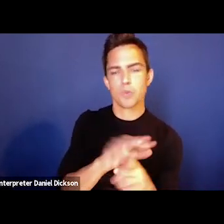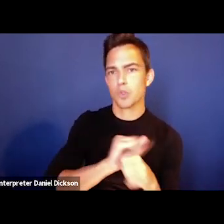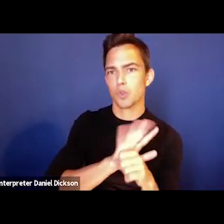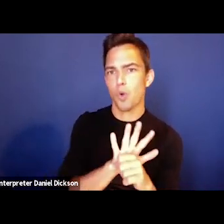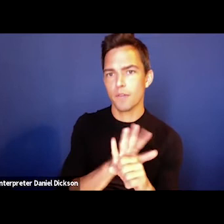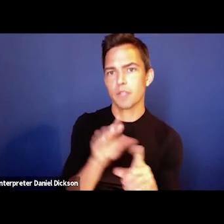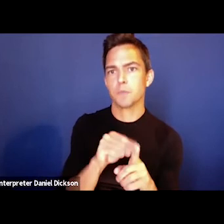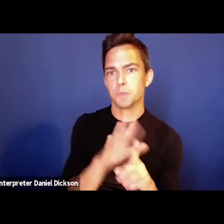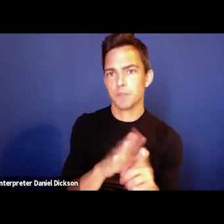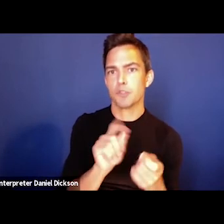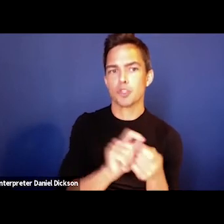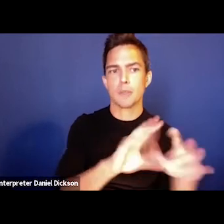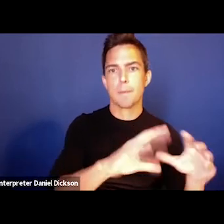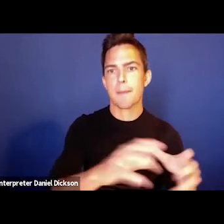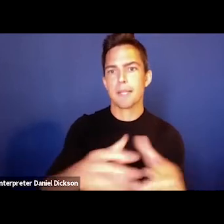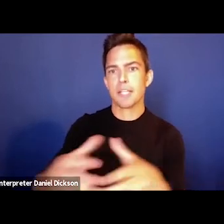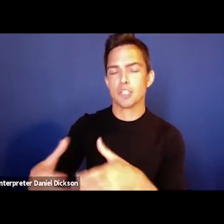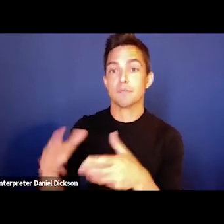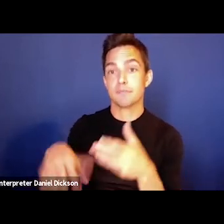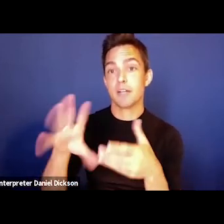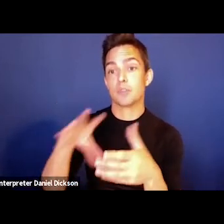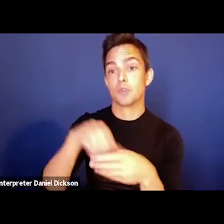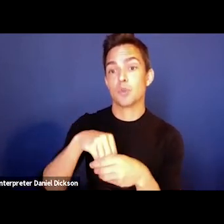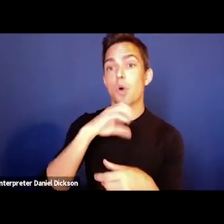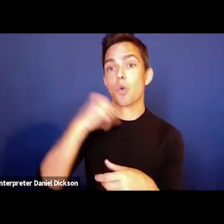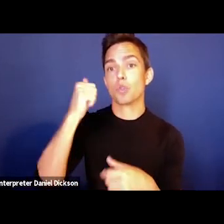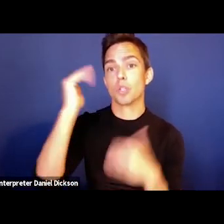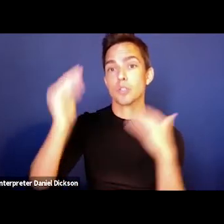certain populations including older adult people with disabilities,